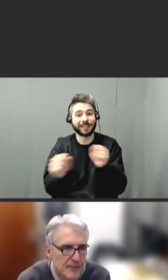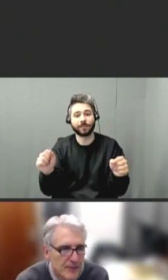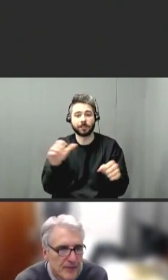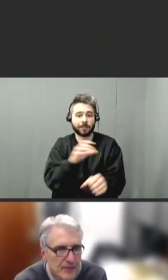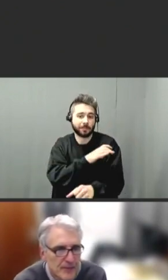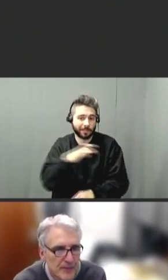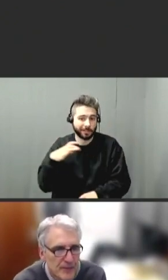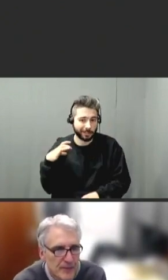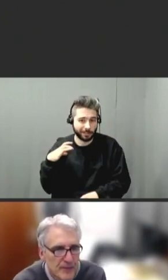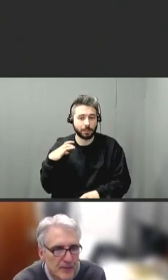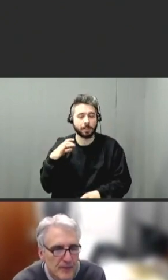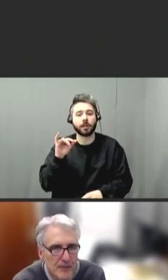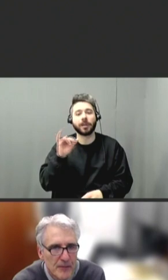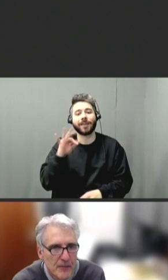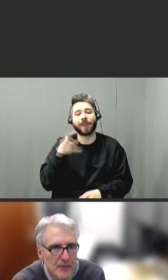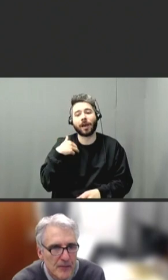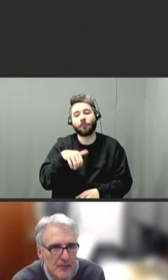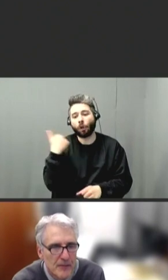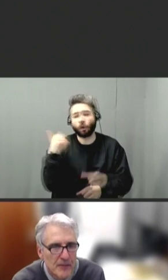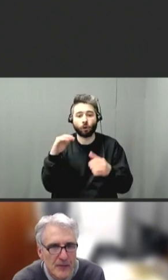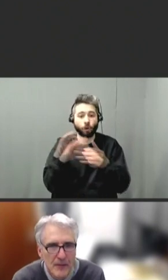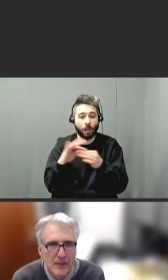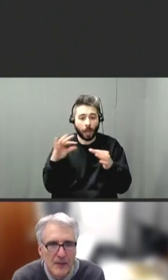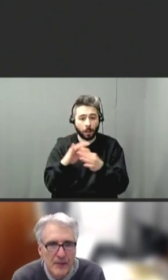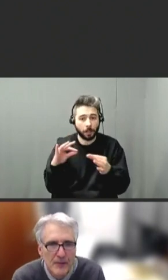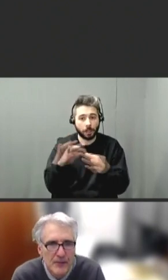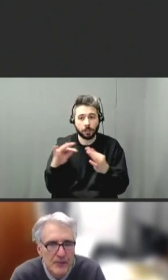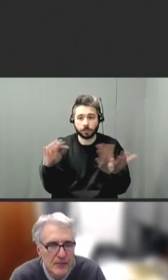If there are other comments, we'd be happy to have those now,